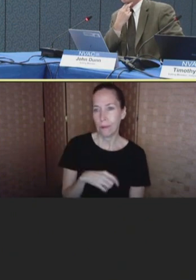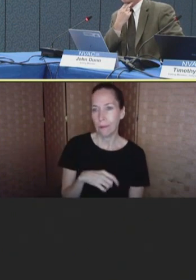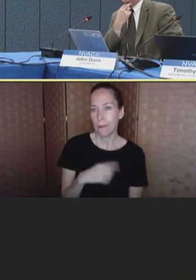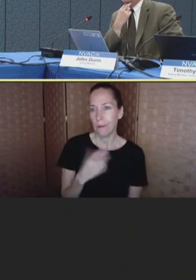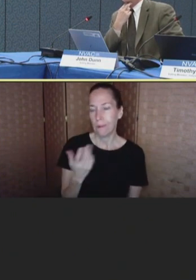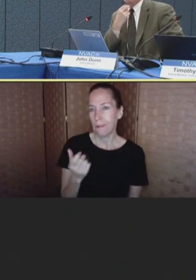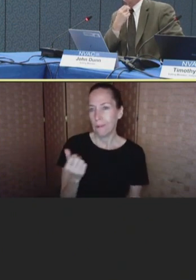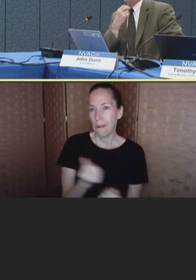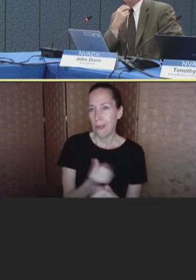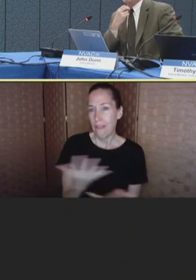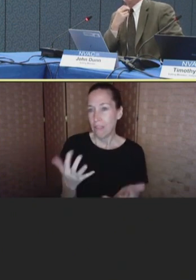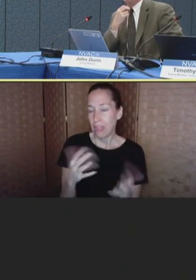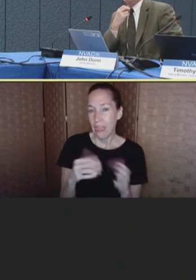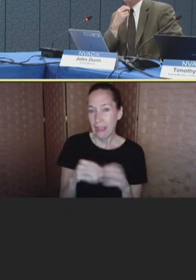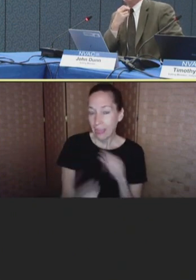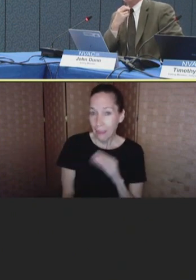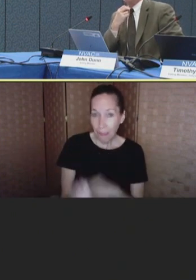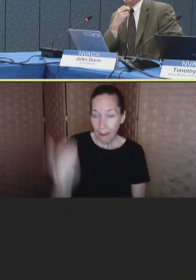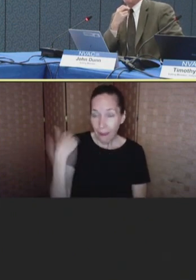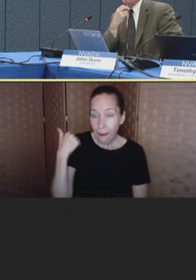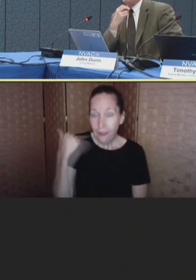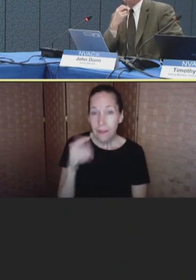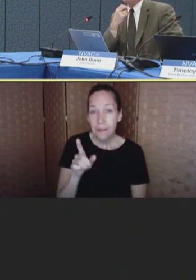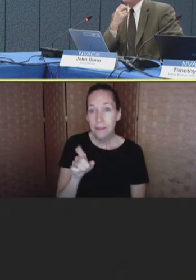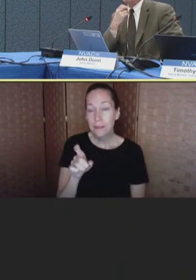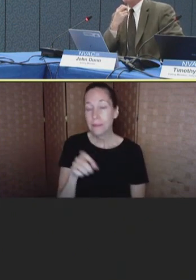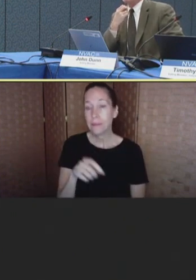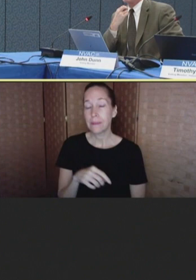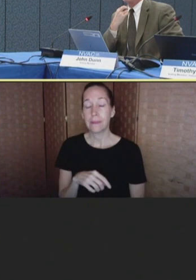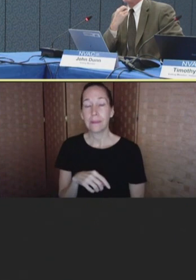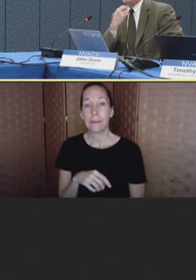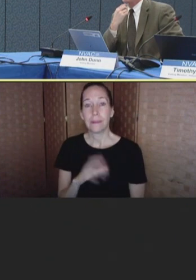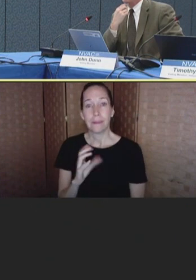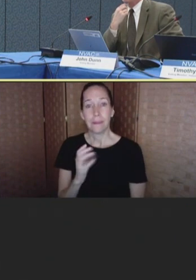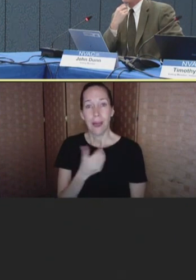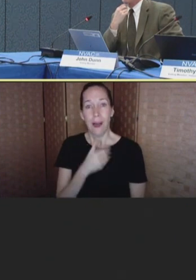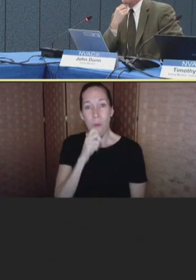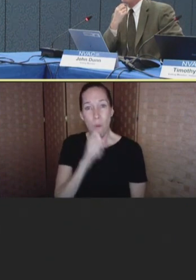Do we -- is our old information on safety not as good as it might be?